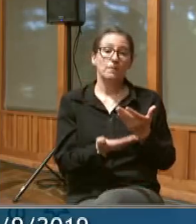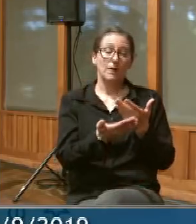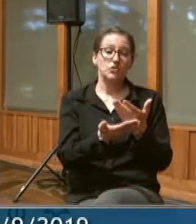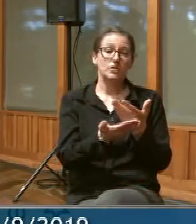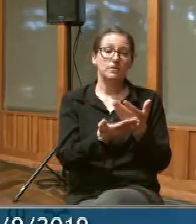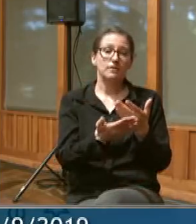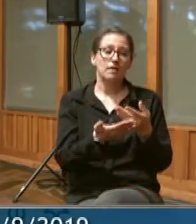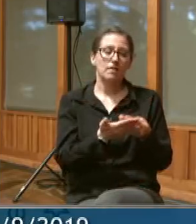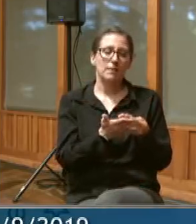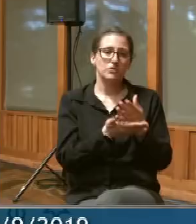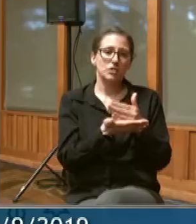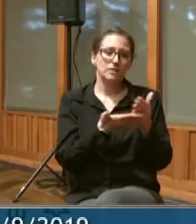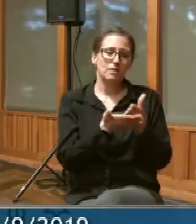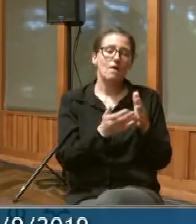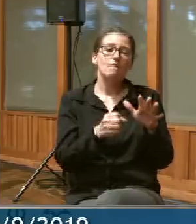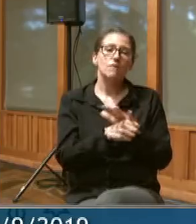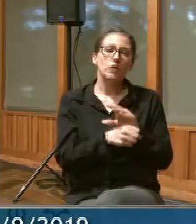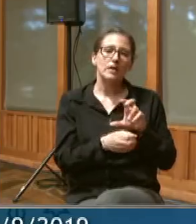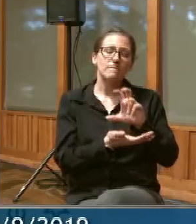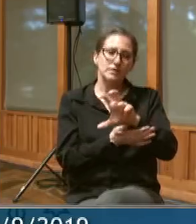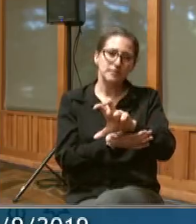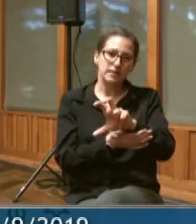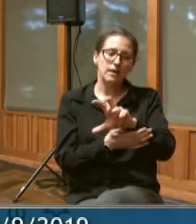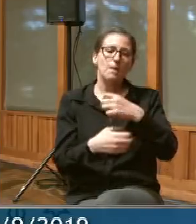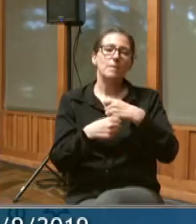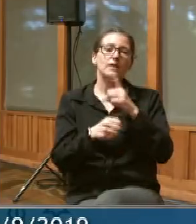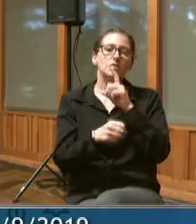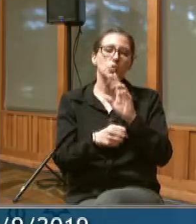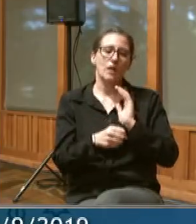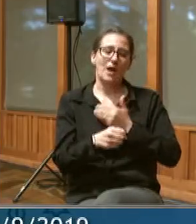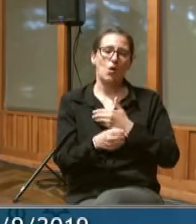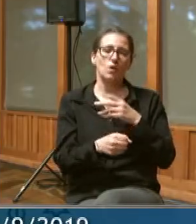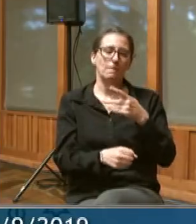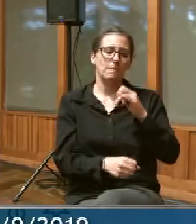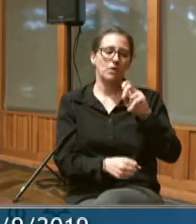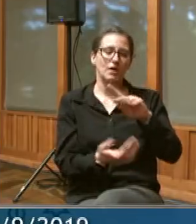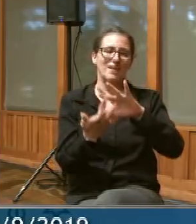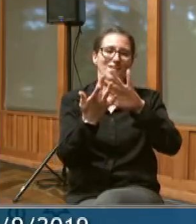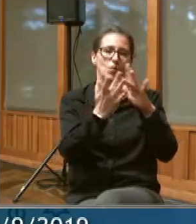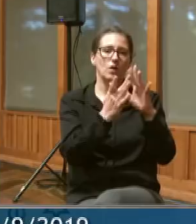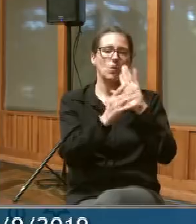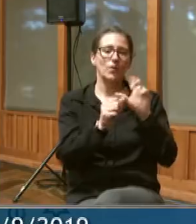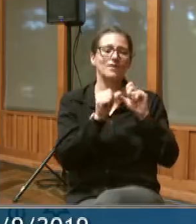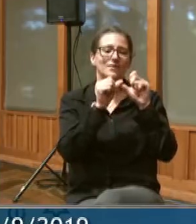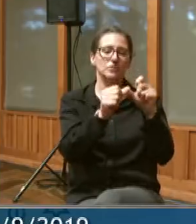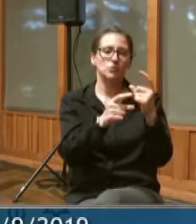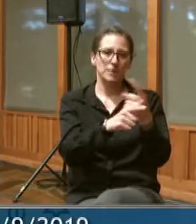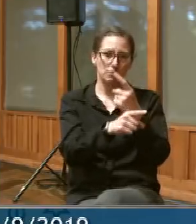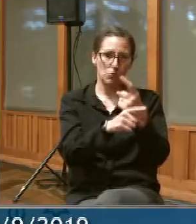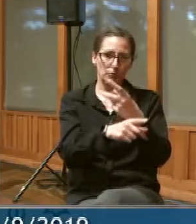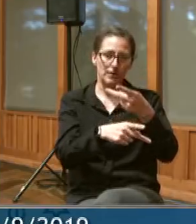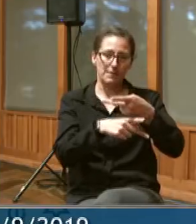INCLUDING SEVERAL NEW PARKS IN EAST PORTLAND. THE PROPOSED BUDGET FULLY FUNDS THIS REQUEST